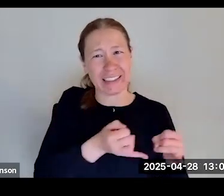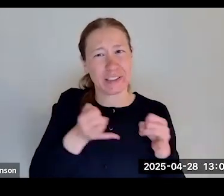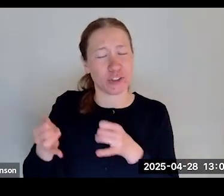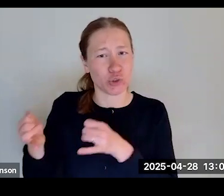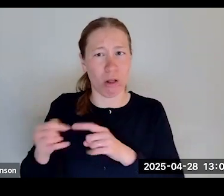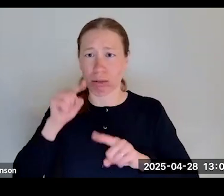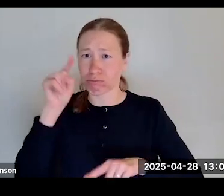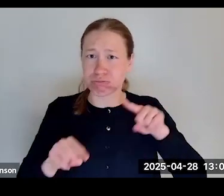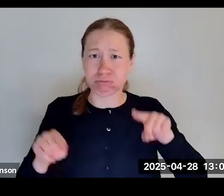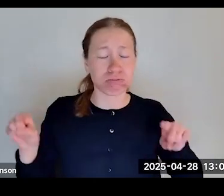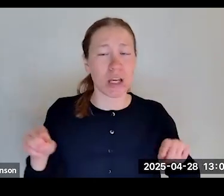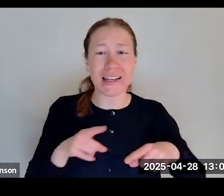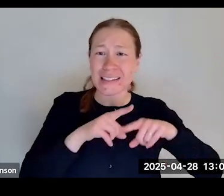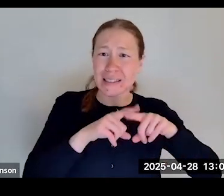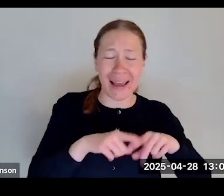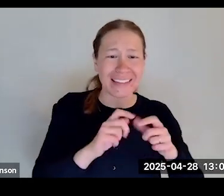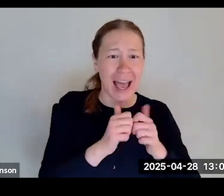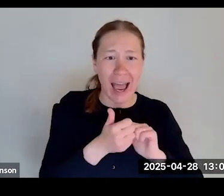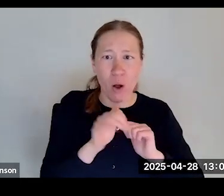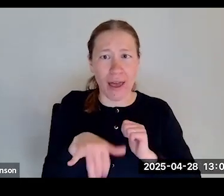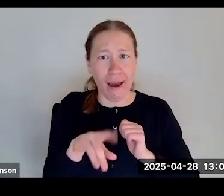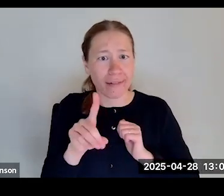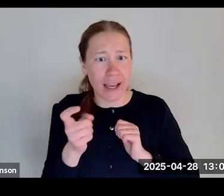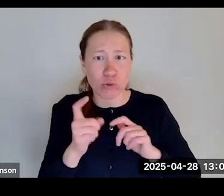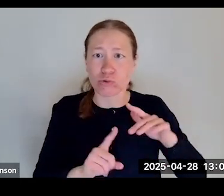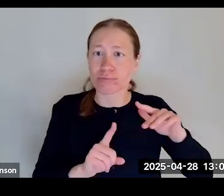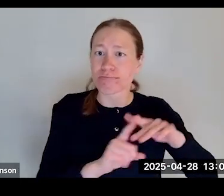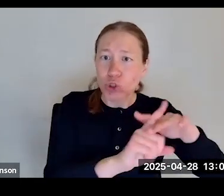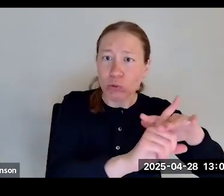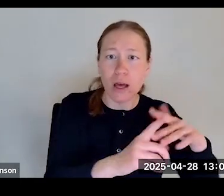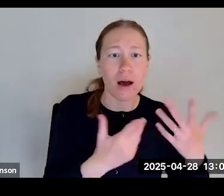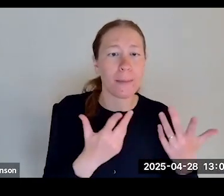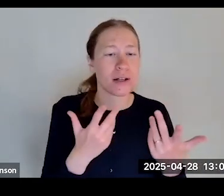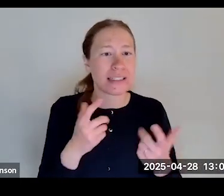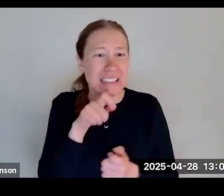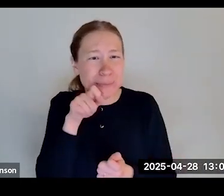So how the diagnosis presents itself in each individual, what the specific triggers are,